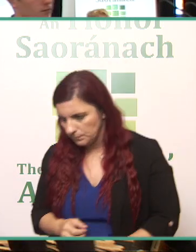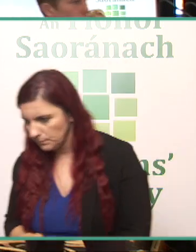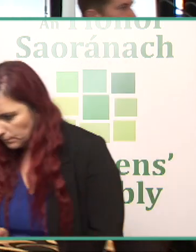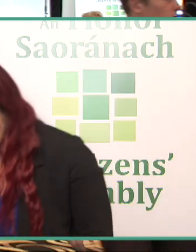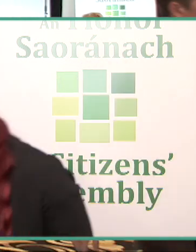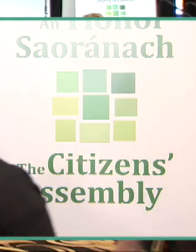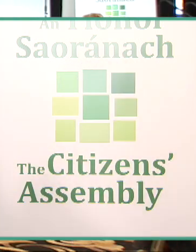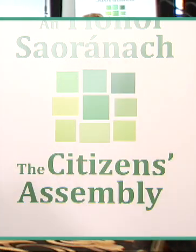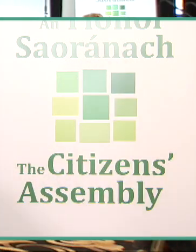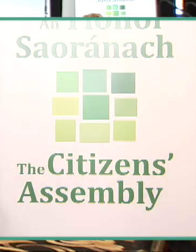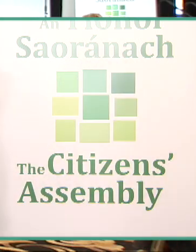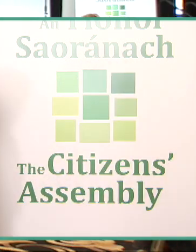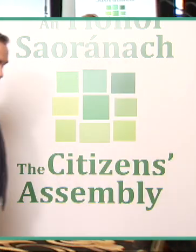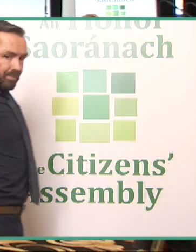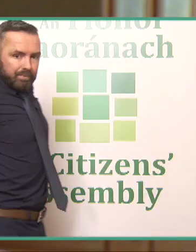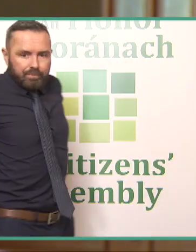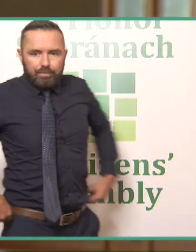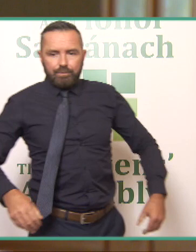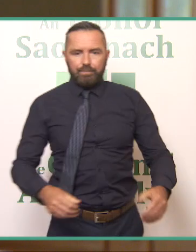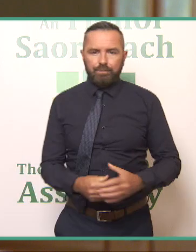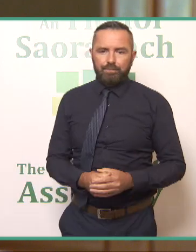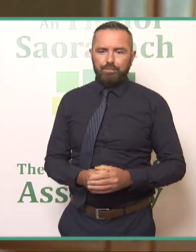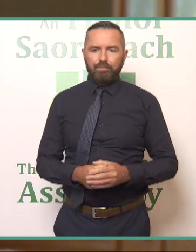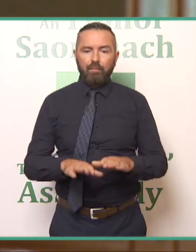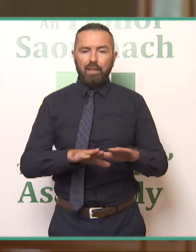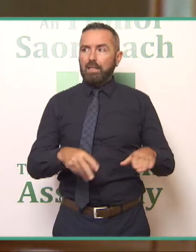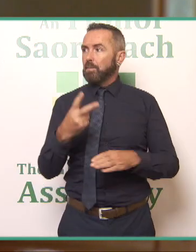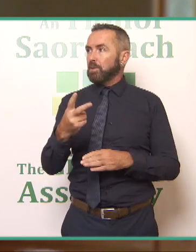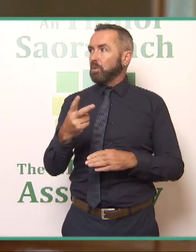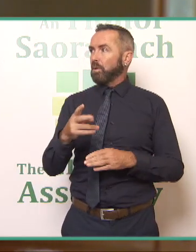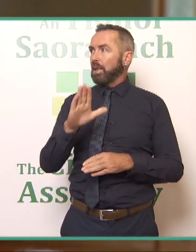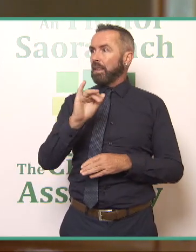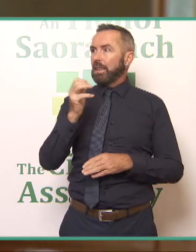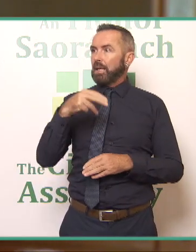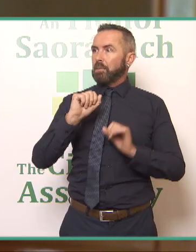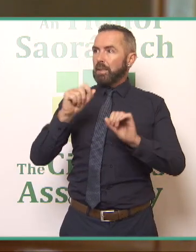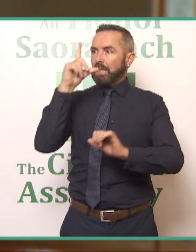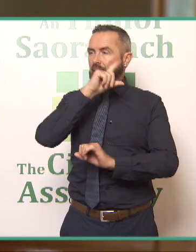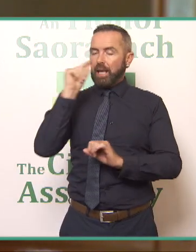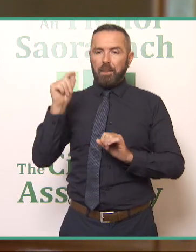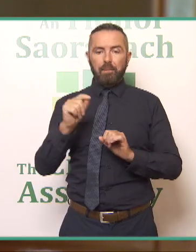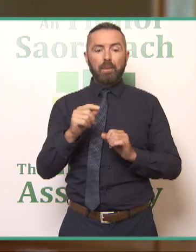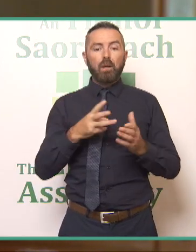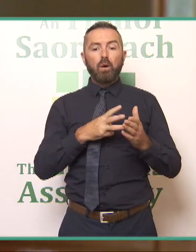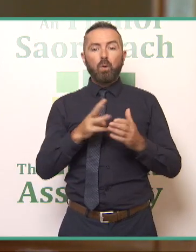When if and when our massive house building program get cranked